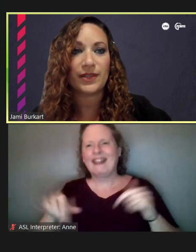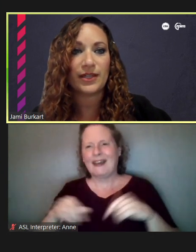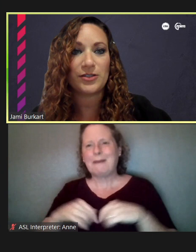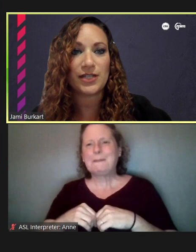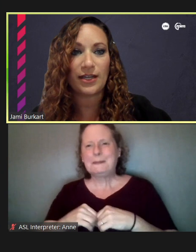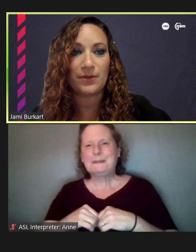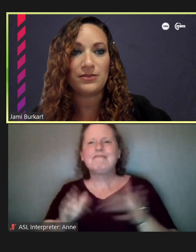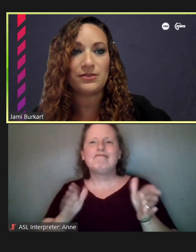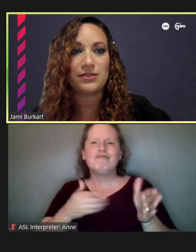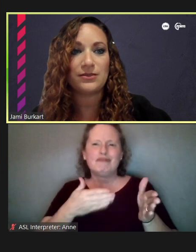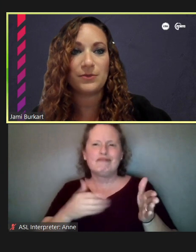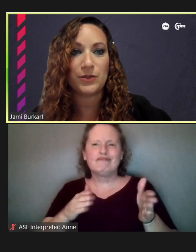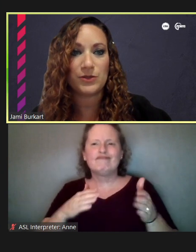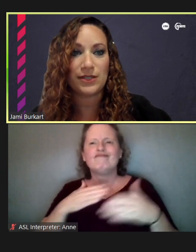Entertainment, music.